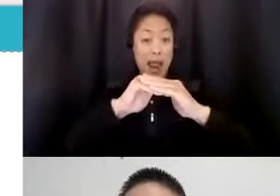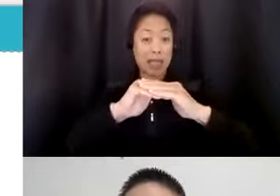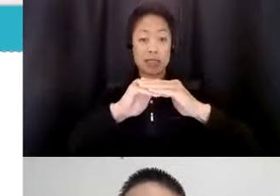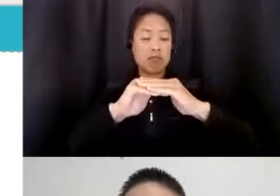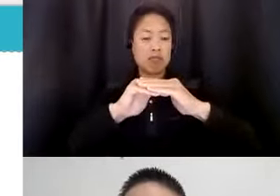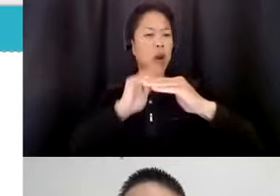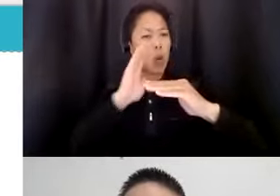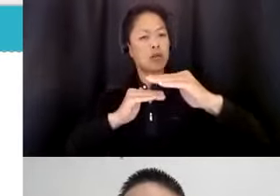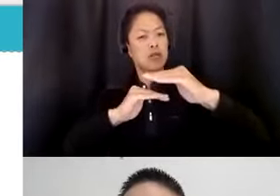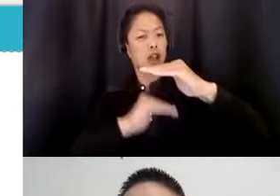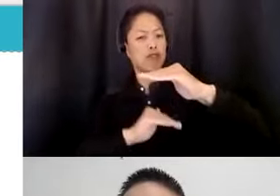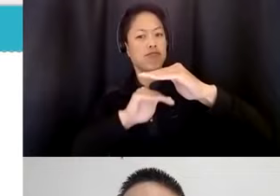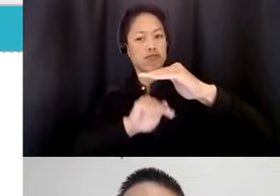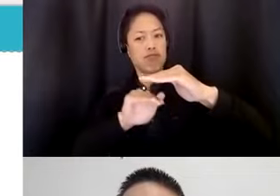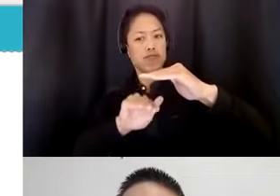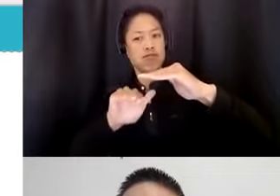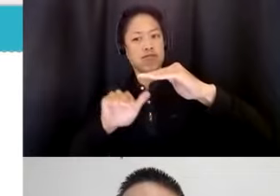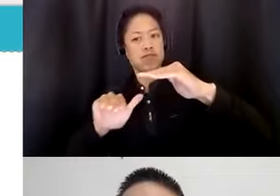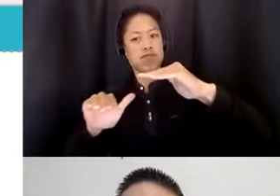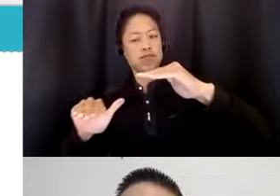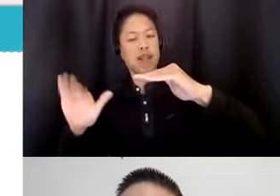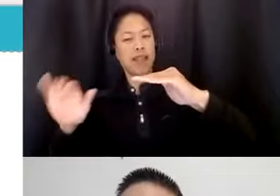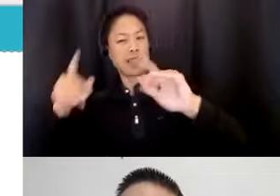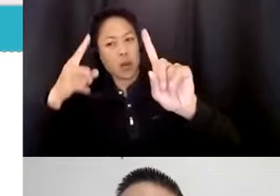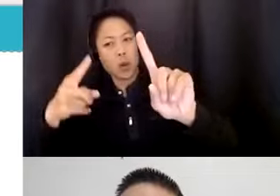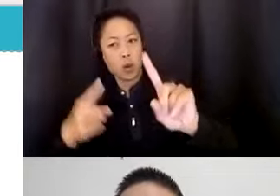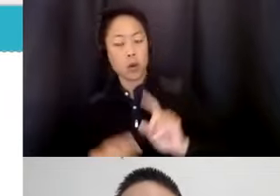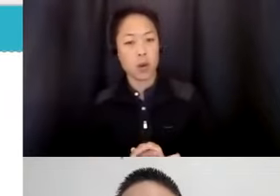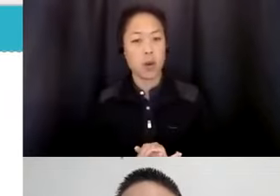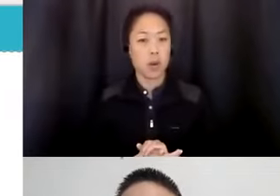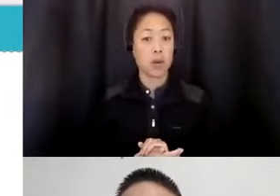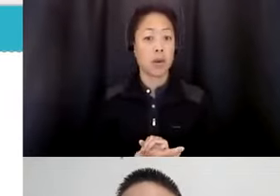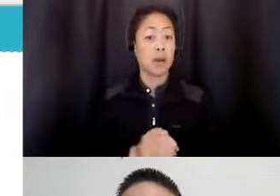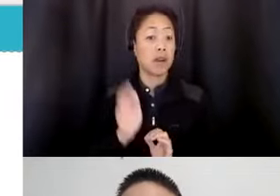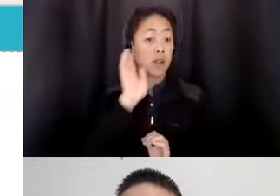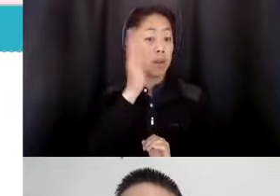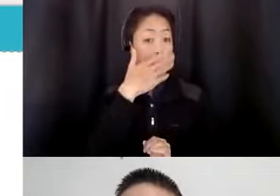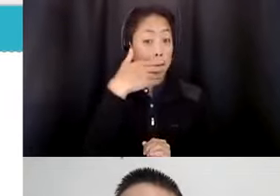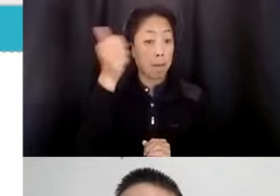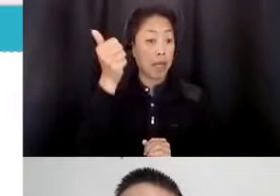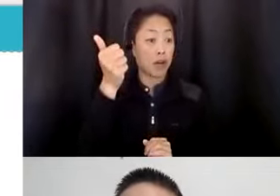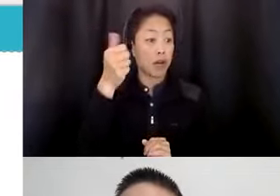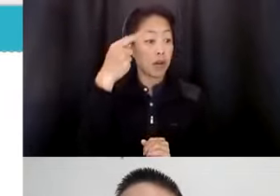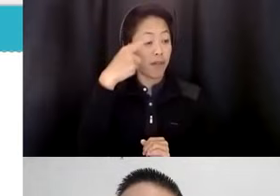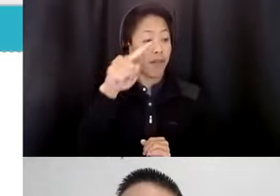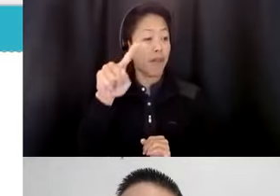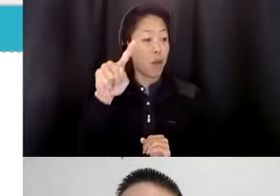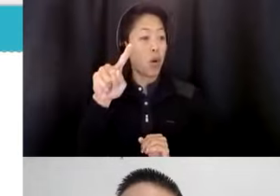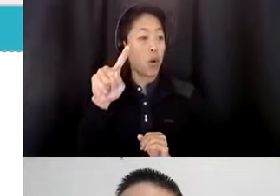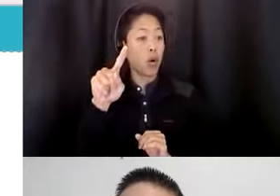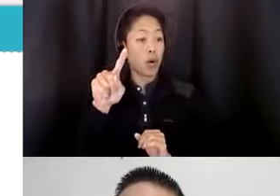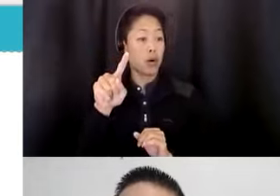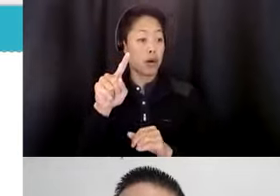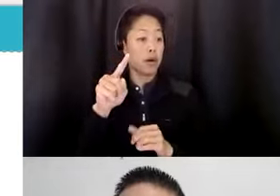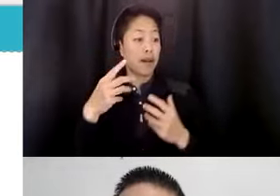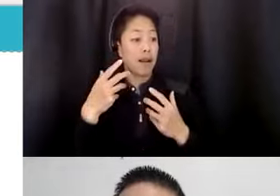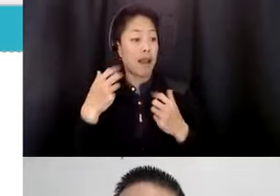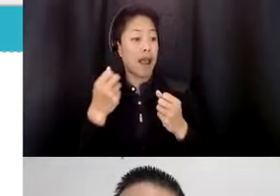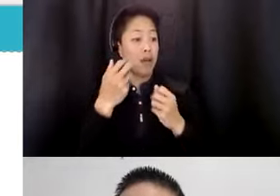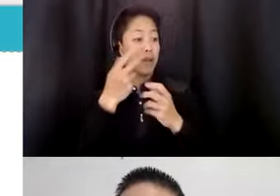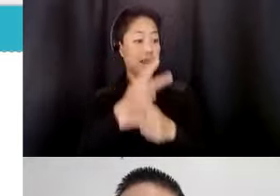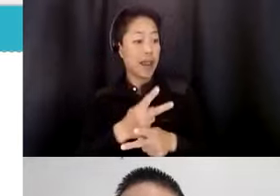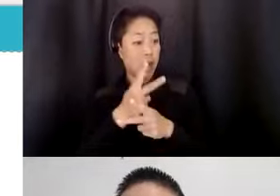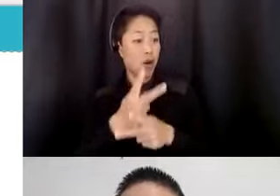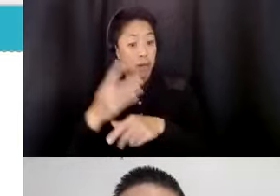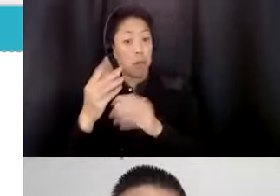It would be even better for healthcare resources if the stay-at-home orders were extended to eight weeks